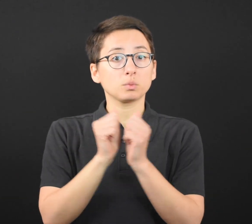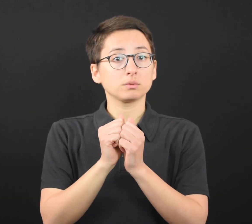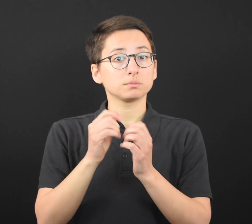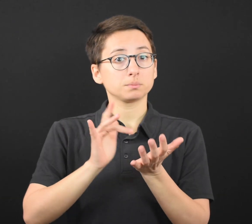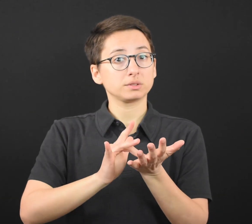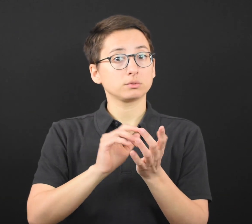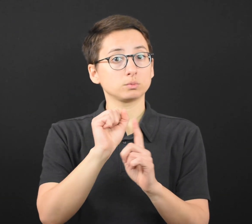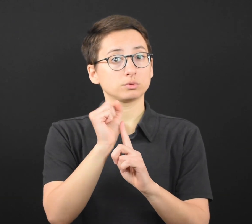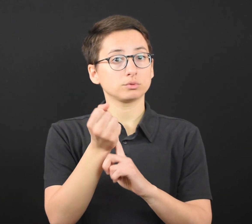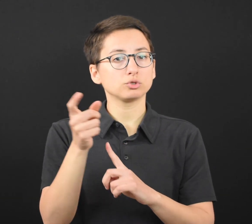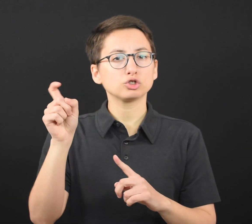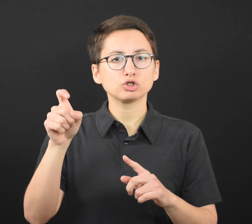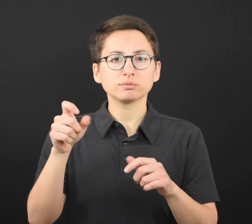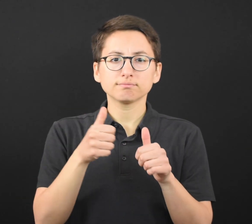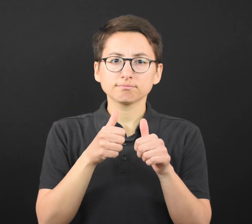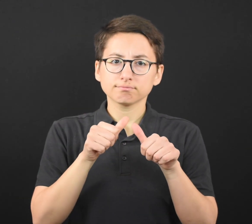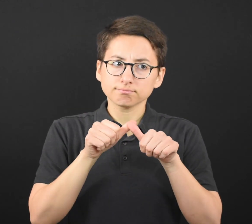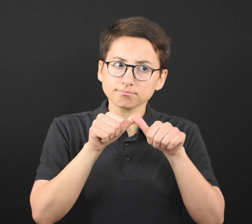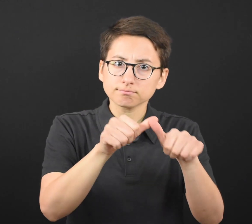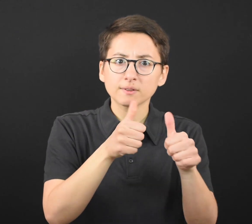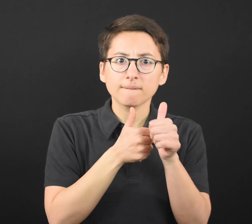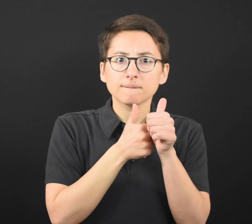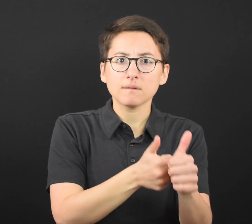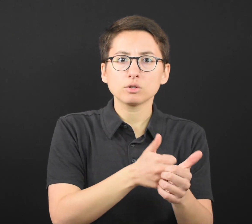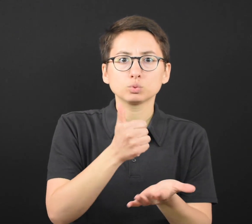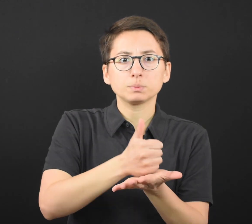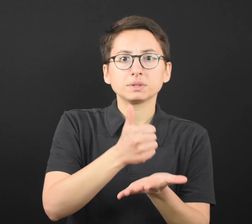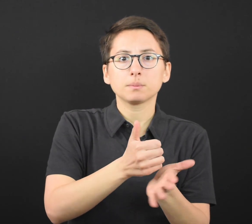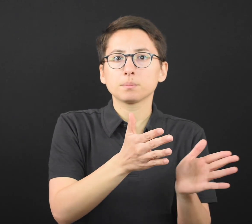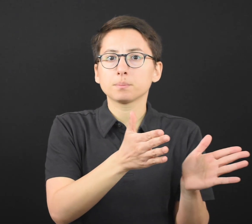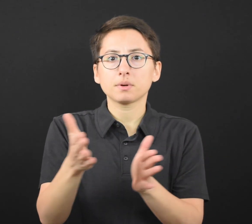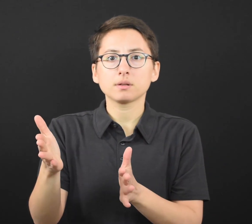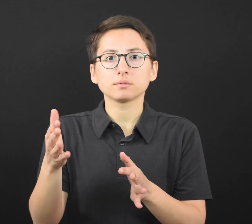People with an underlying medical condition should continue to follow the treatment plan